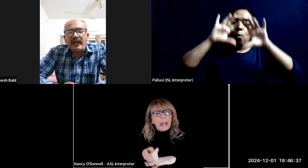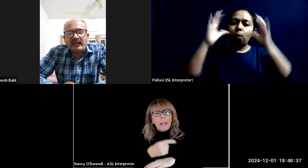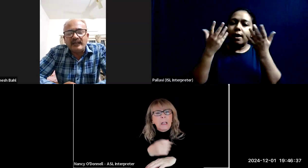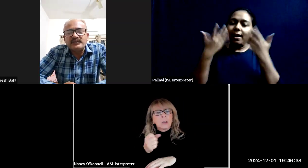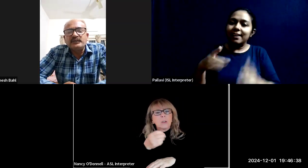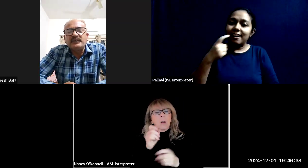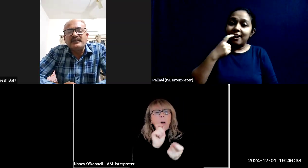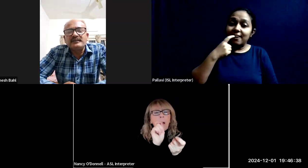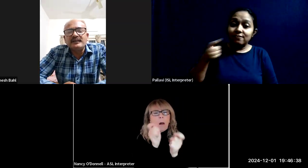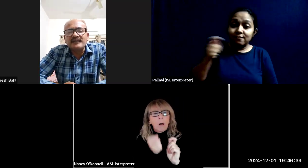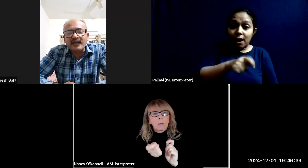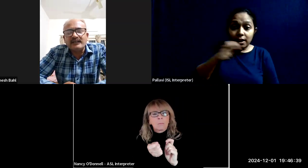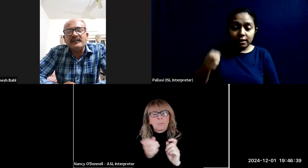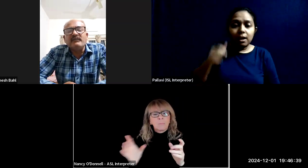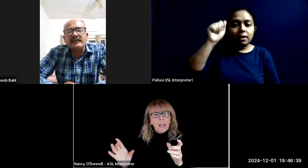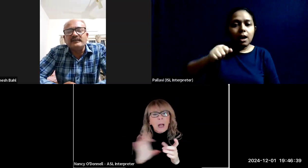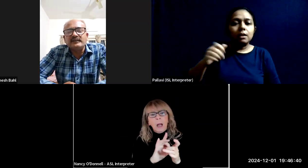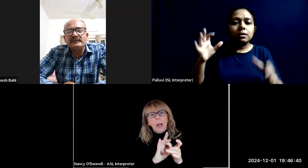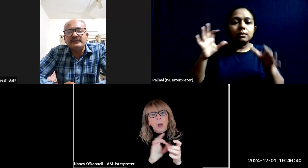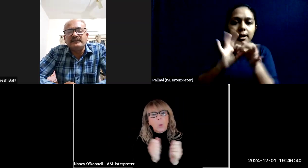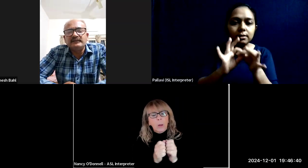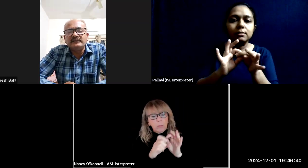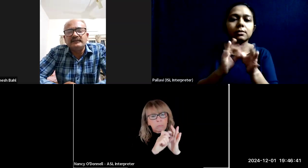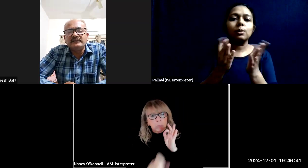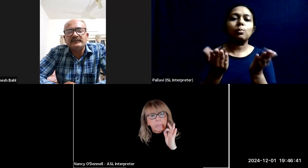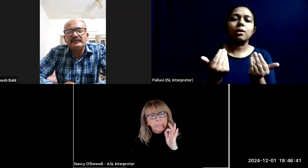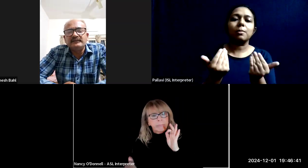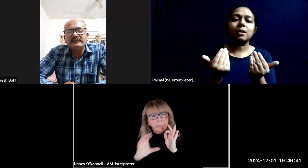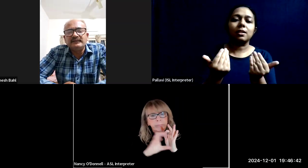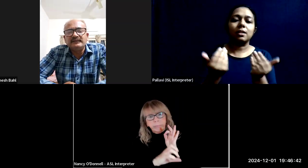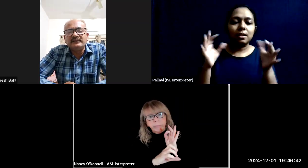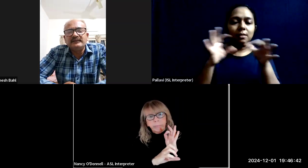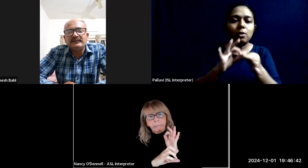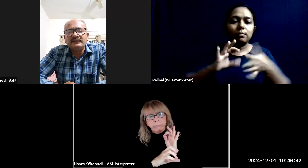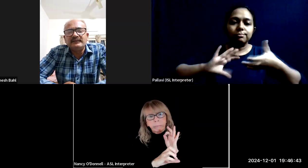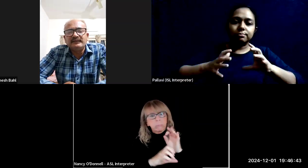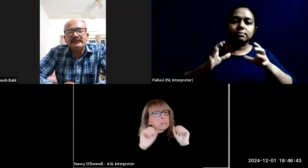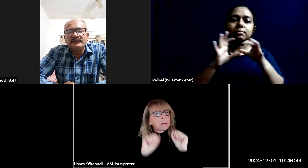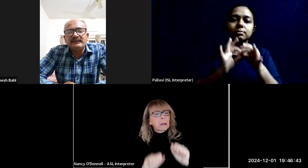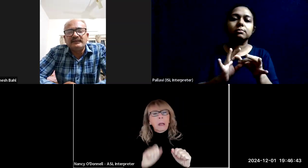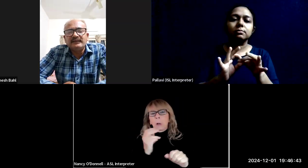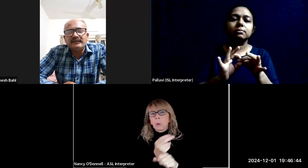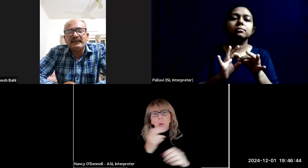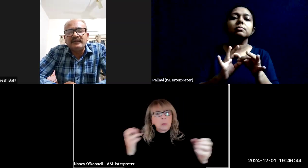can be attached to this Saarthi device.